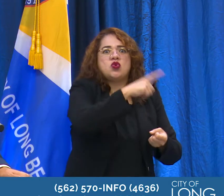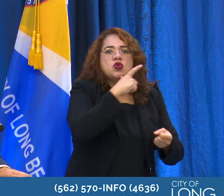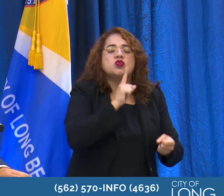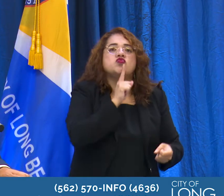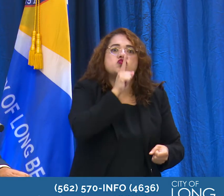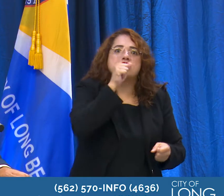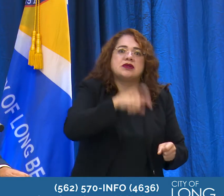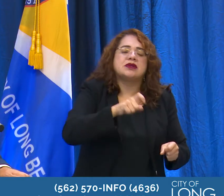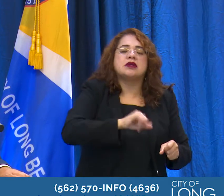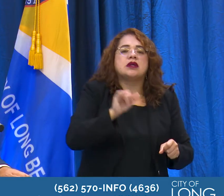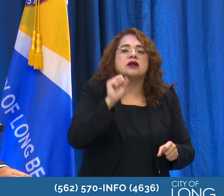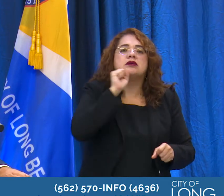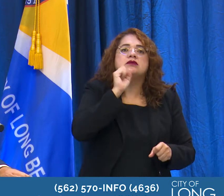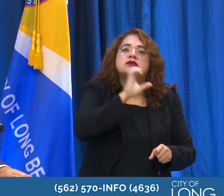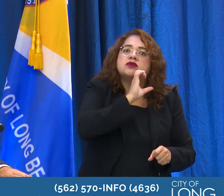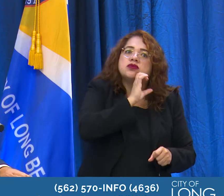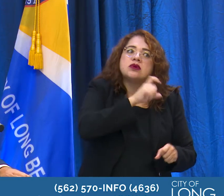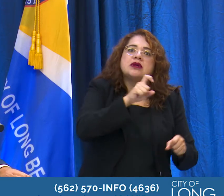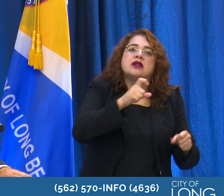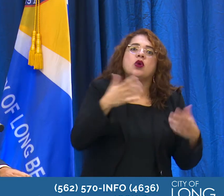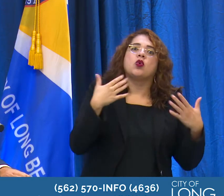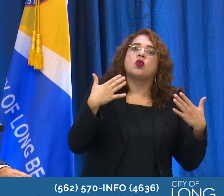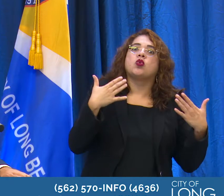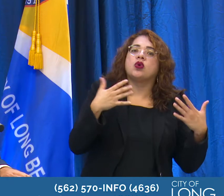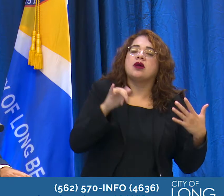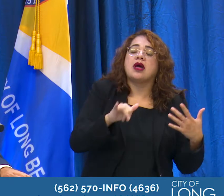that we have opened up cooling centers across the City of Long Beach.